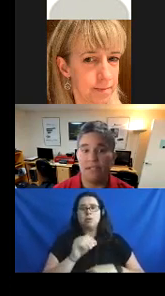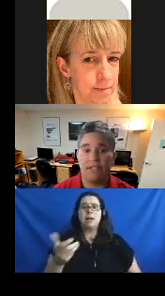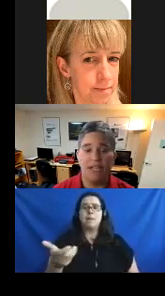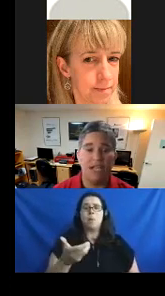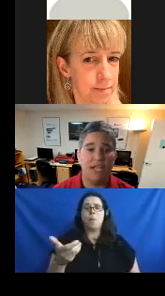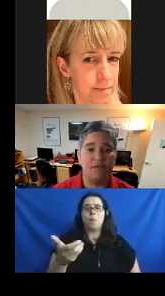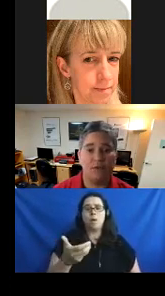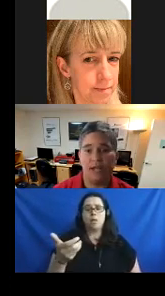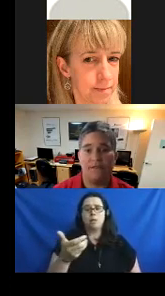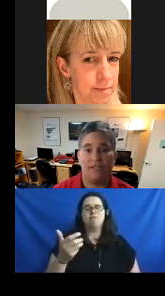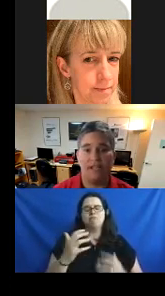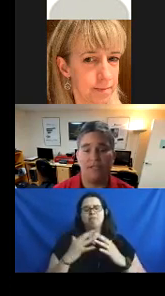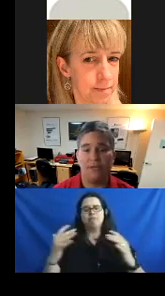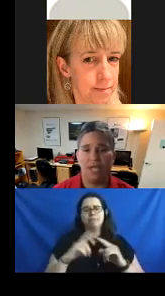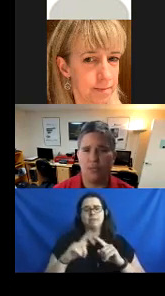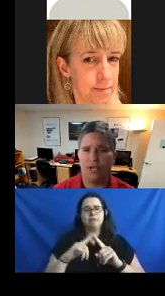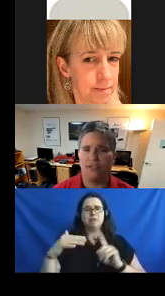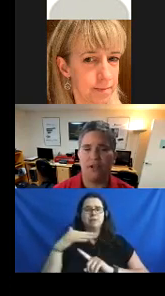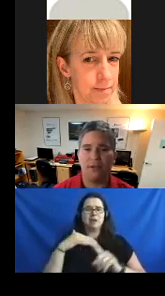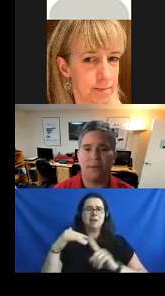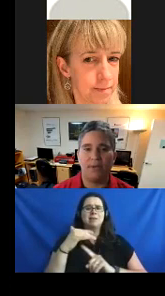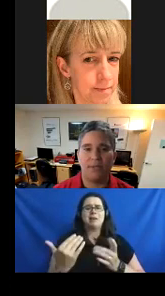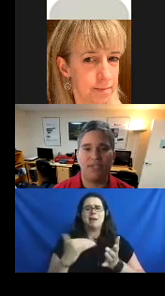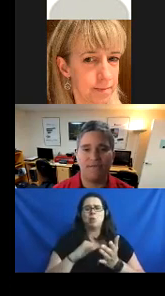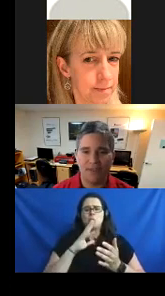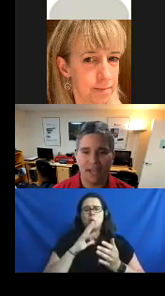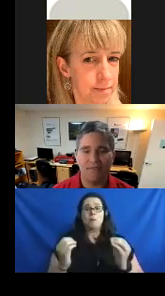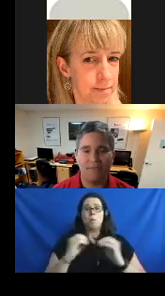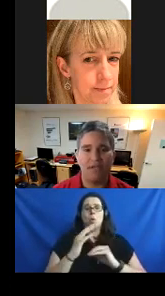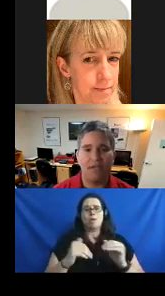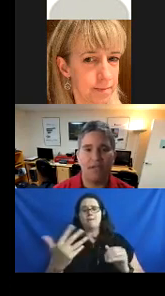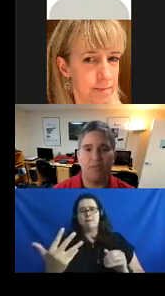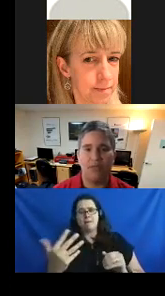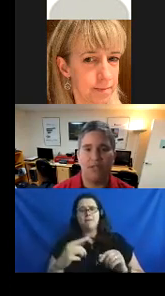IN A VARIETY OF SETTINGS. WE WILL TALK ABOUT MUCH MORE THAN FIVE, BUT HOPEFULLY YOU